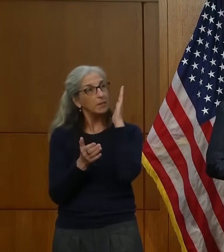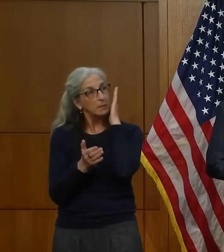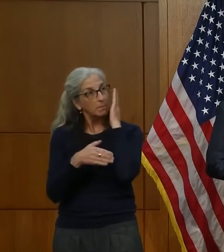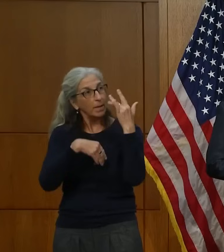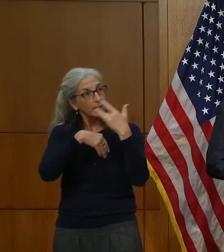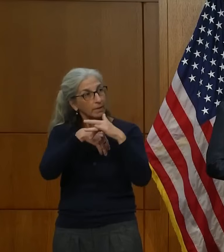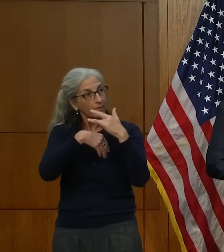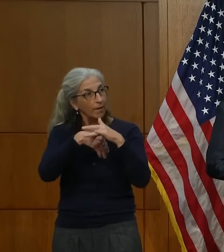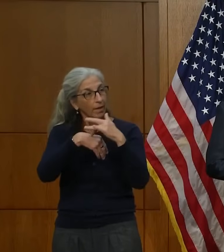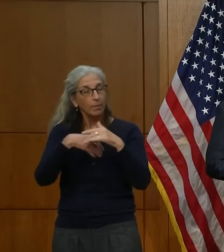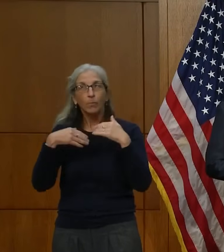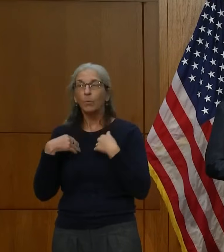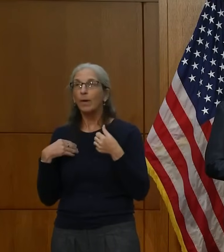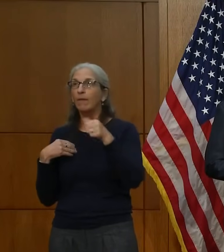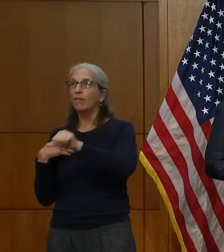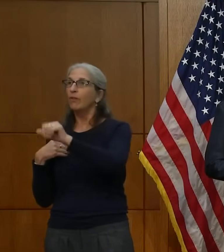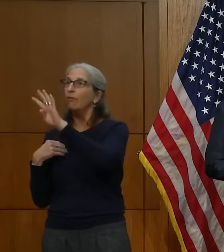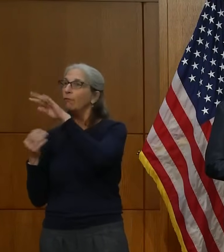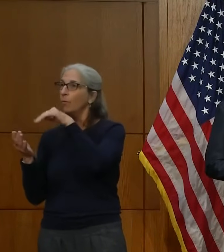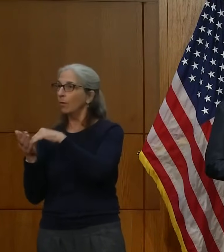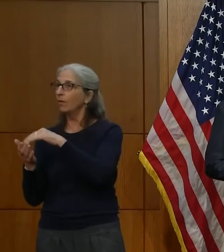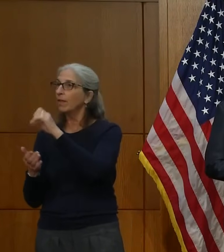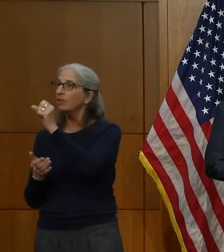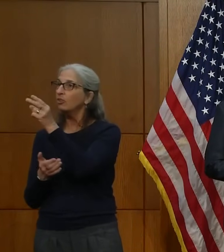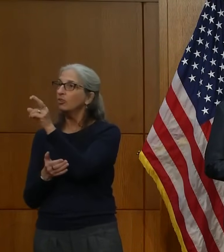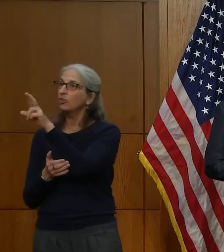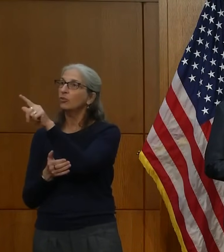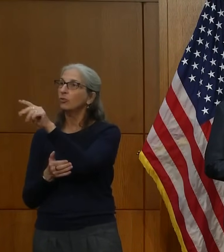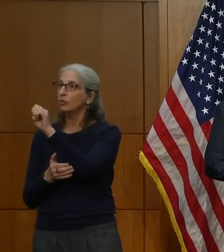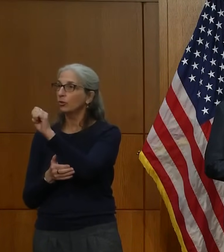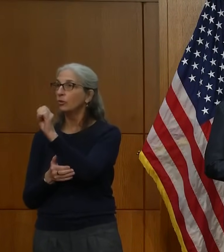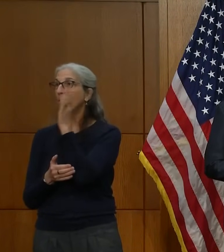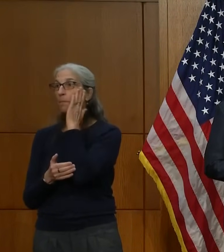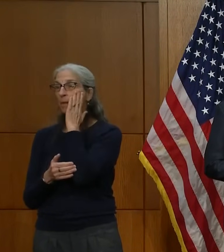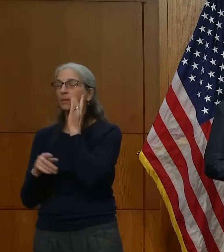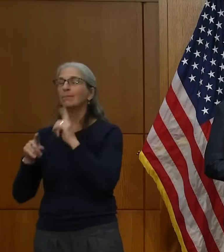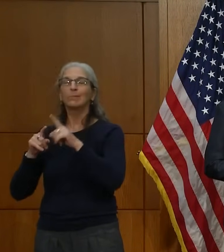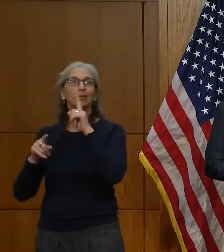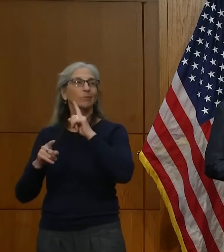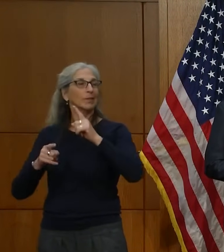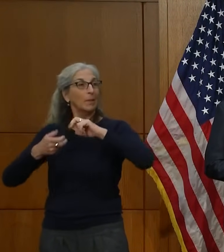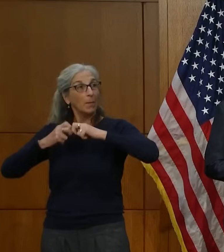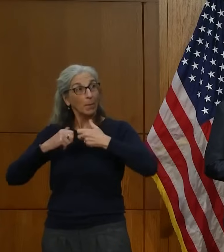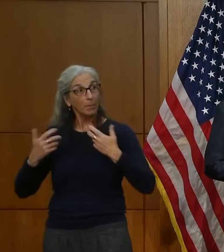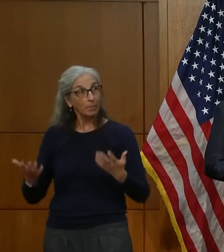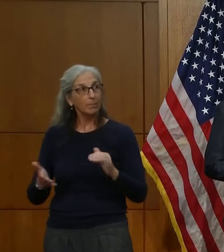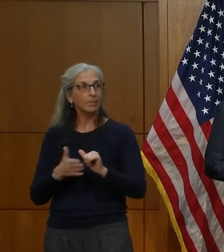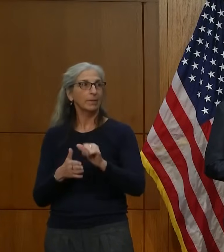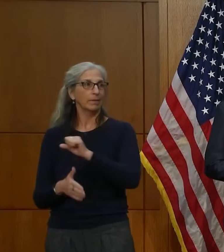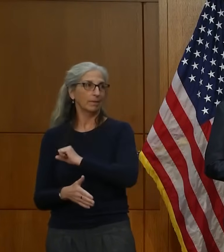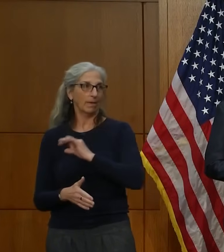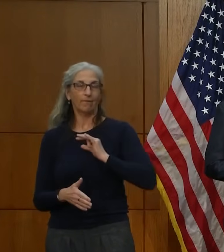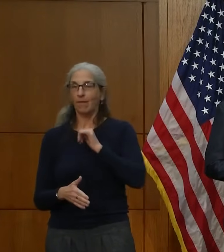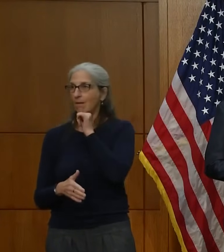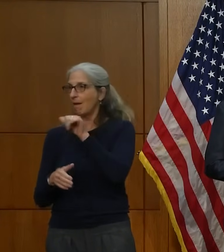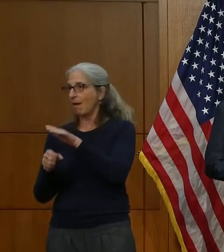THREE OR 4000. BEDS AVAILABLE